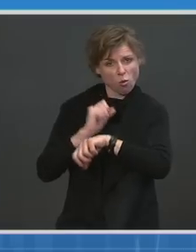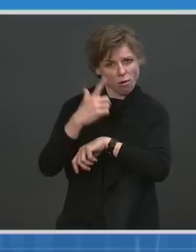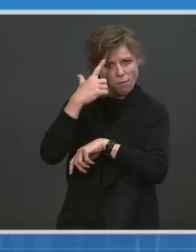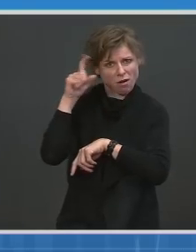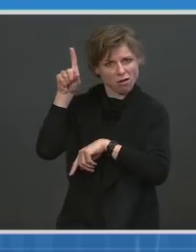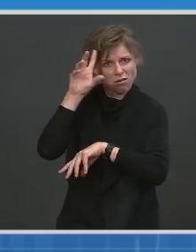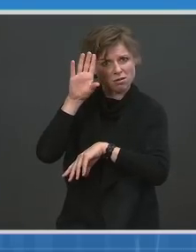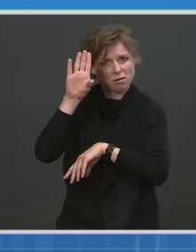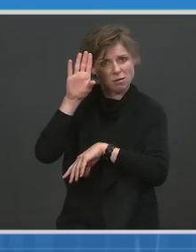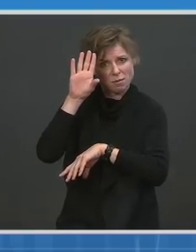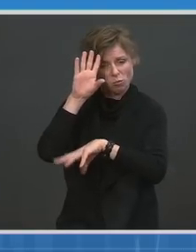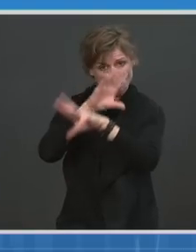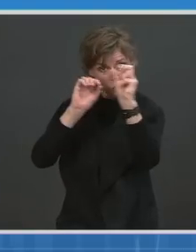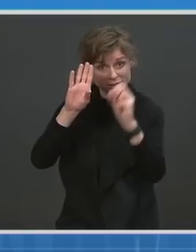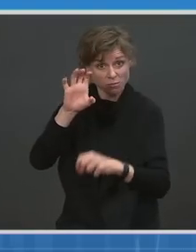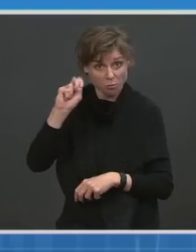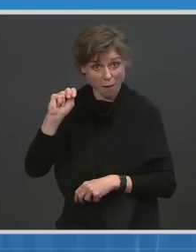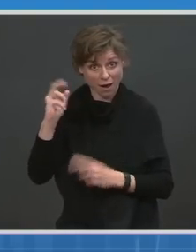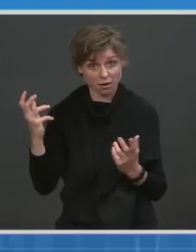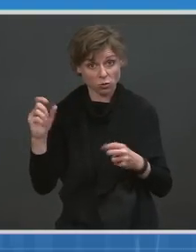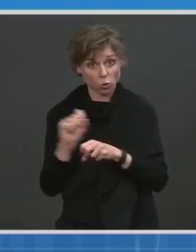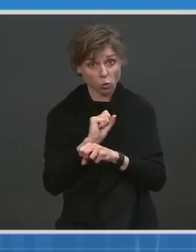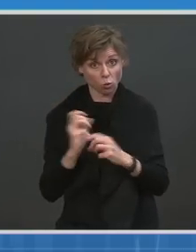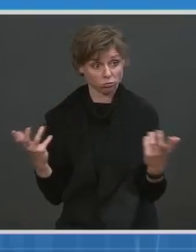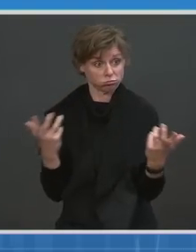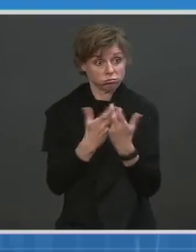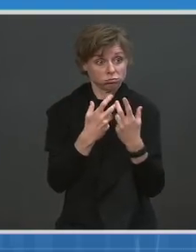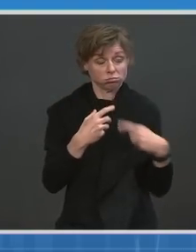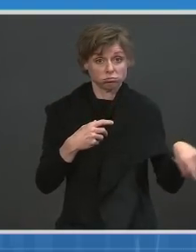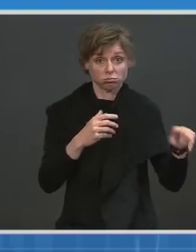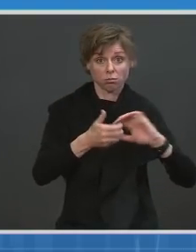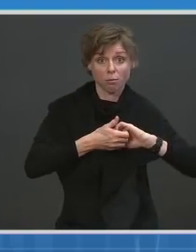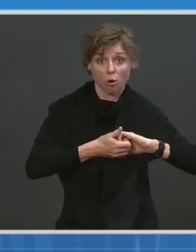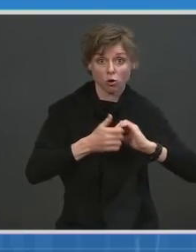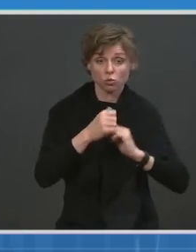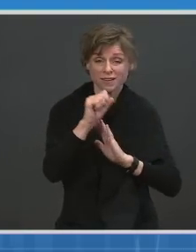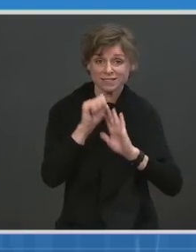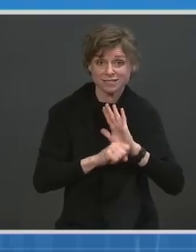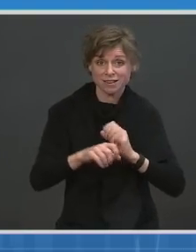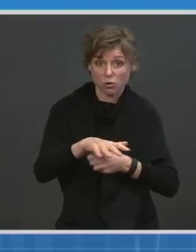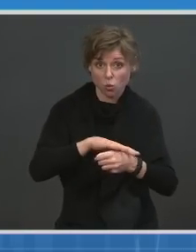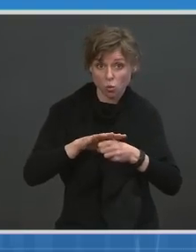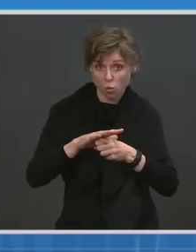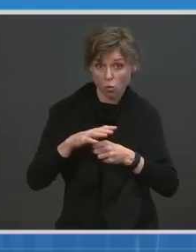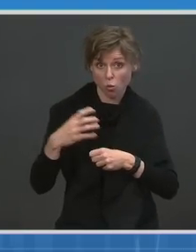and local officials, federal workers, and the nonprofit and private sectors,